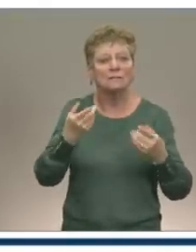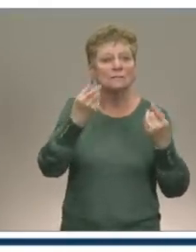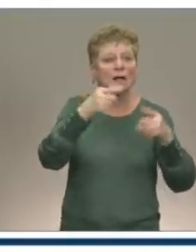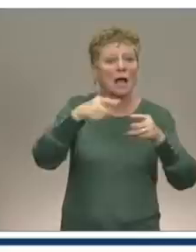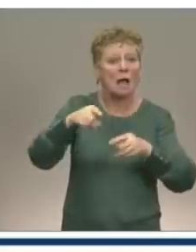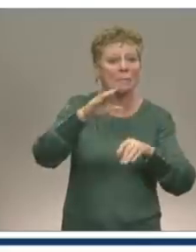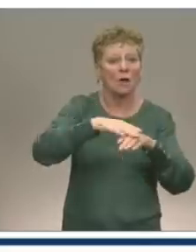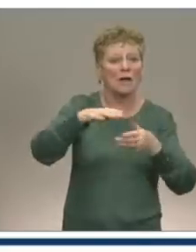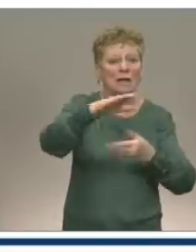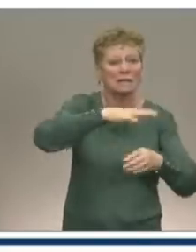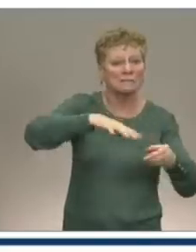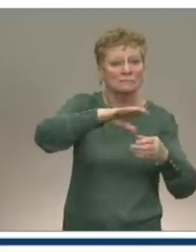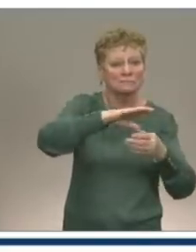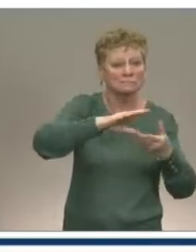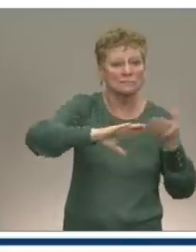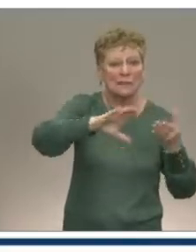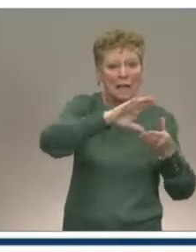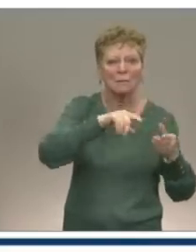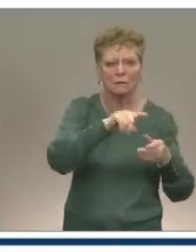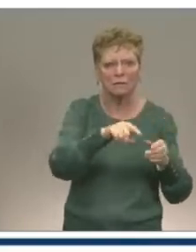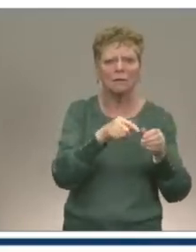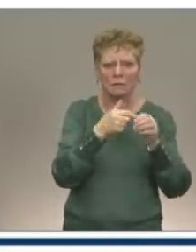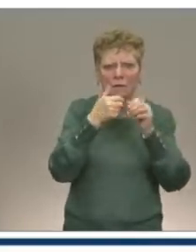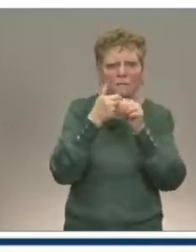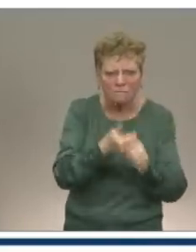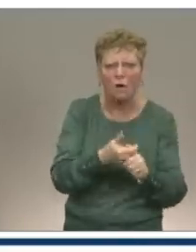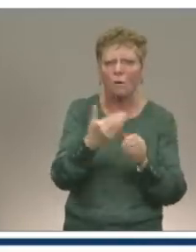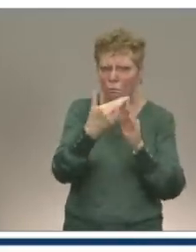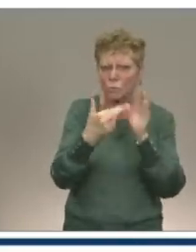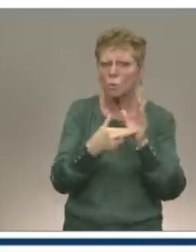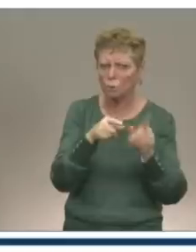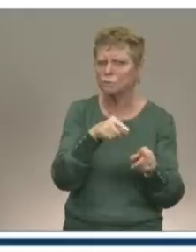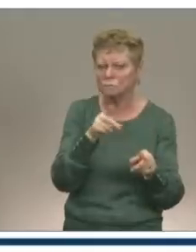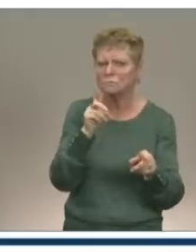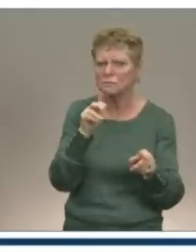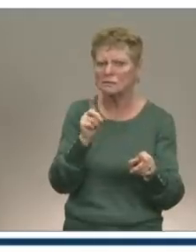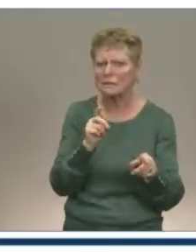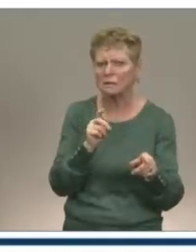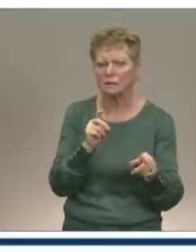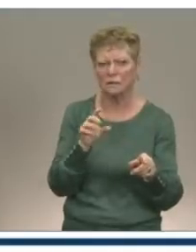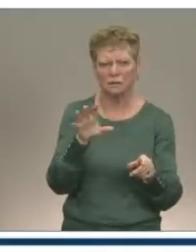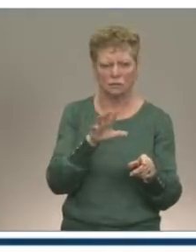you know closely following the the the rules in place uh obviously around around a weekend